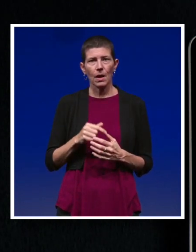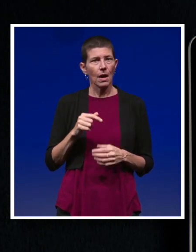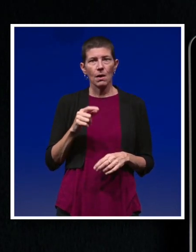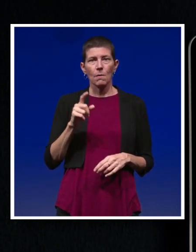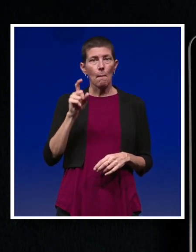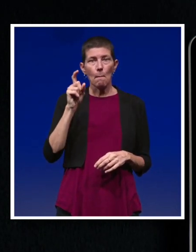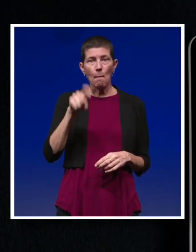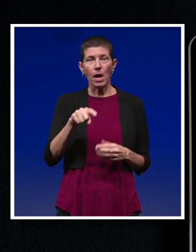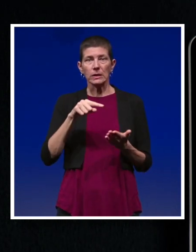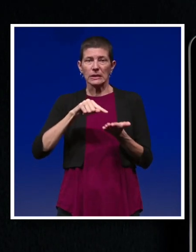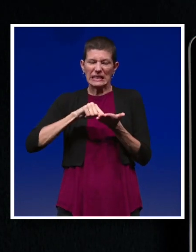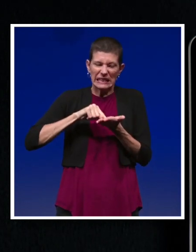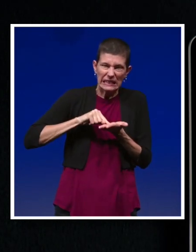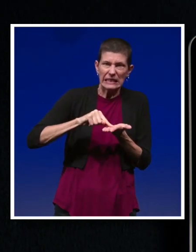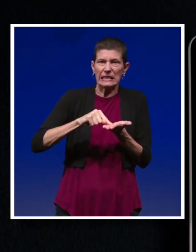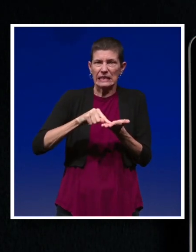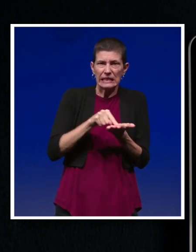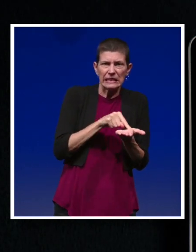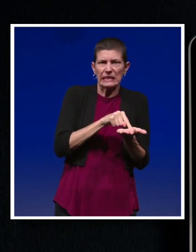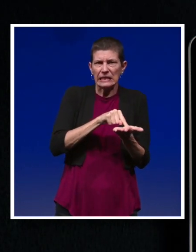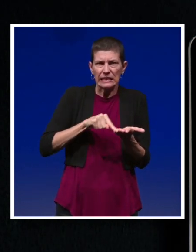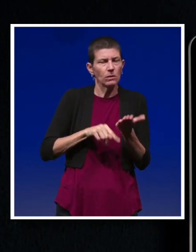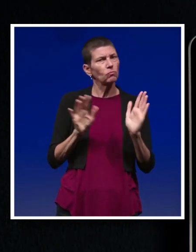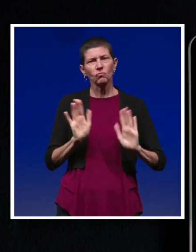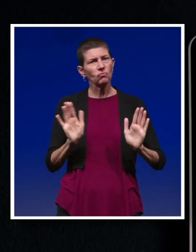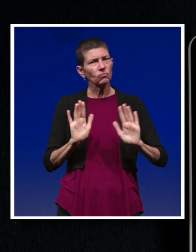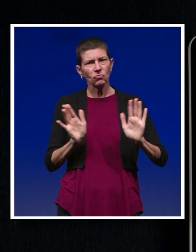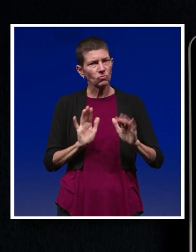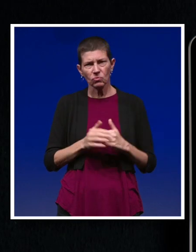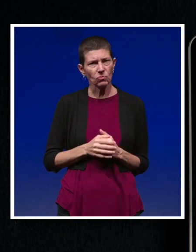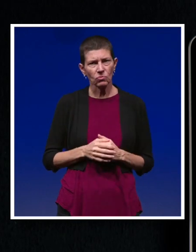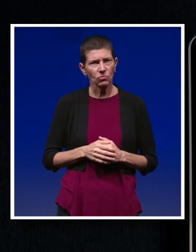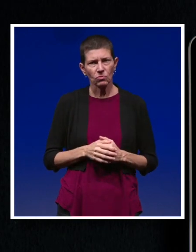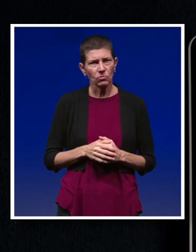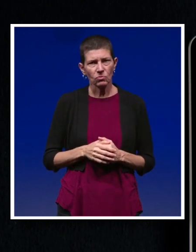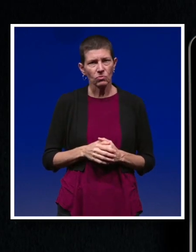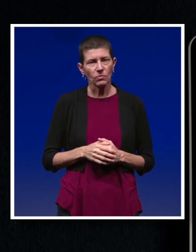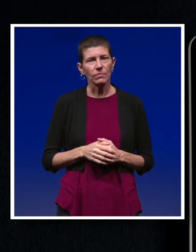You do not need to apply pressure to interact with the touch screen.